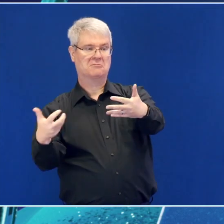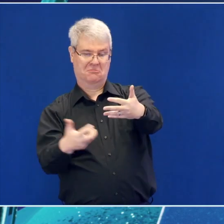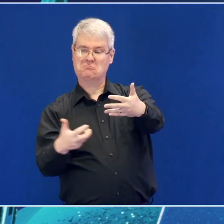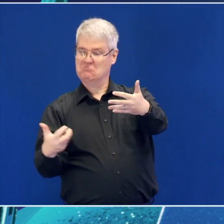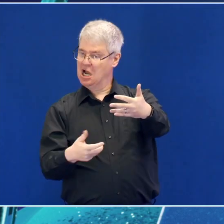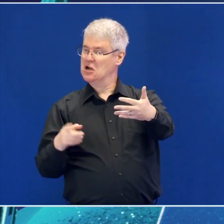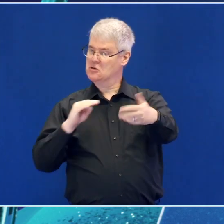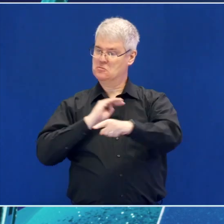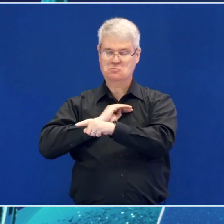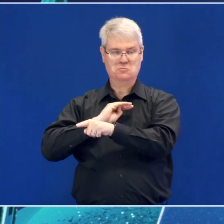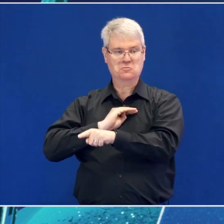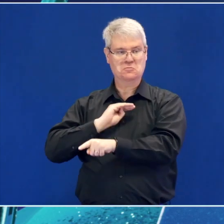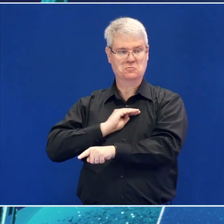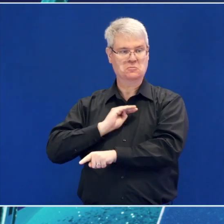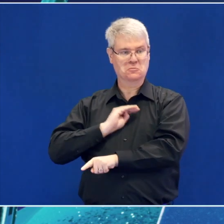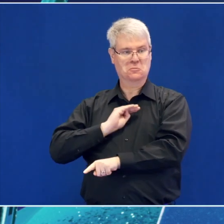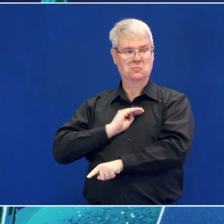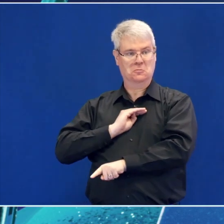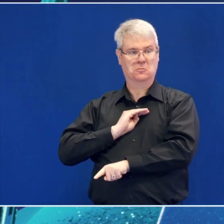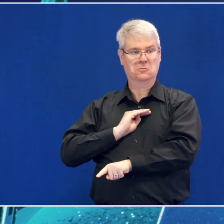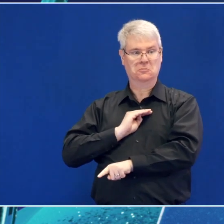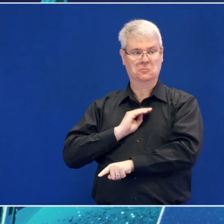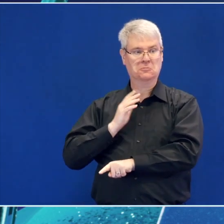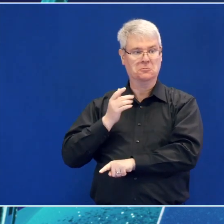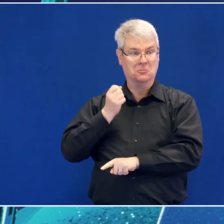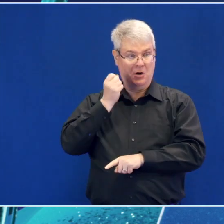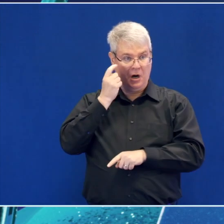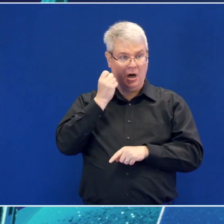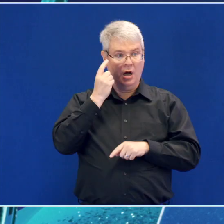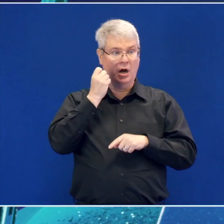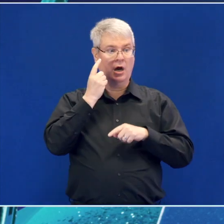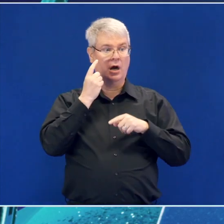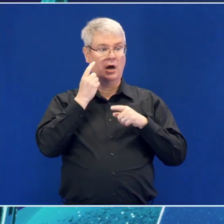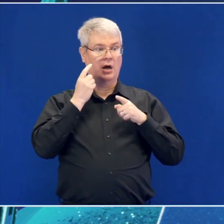and I think this is interesting because Ed -- I think Ed's going to probably talk about this earlier,